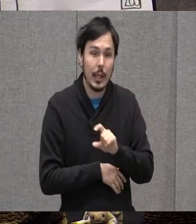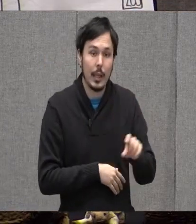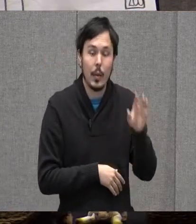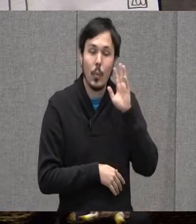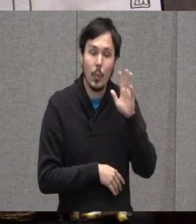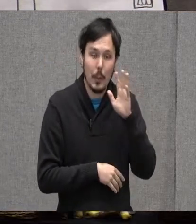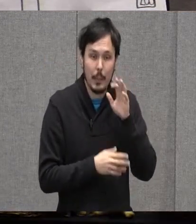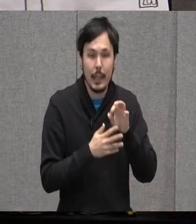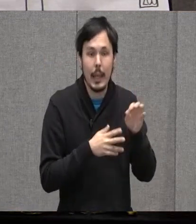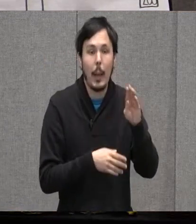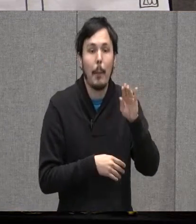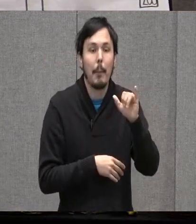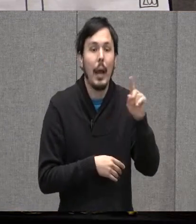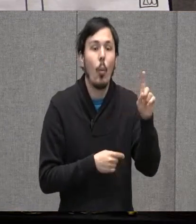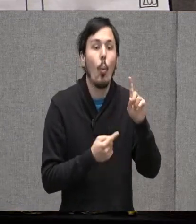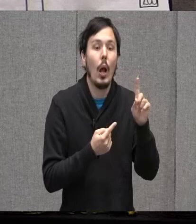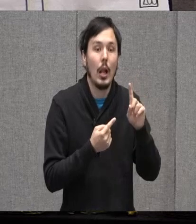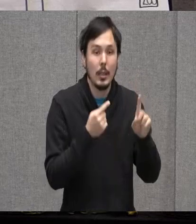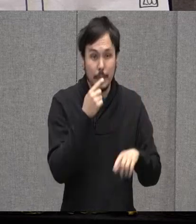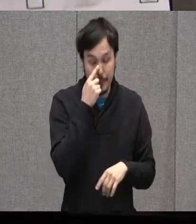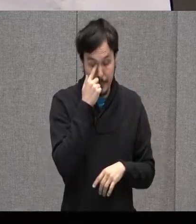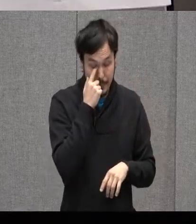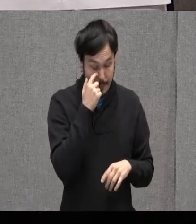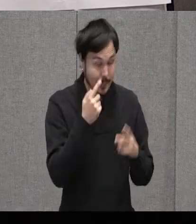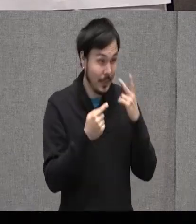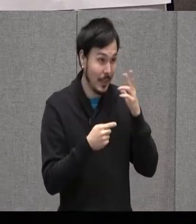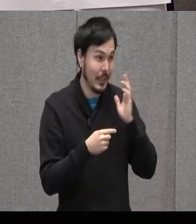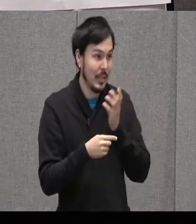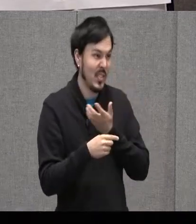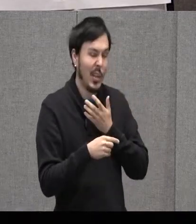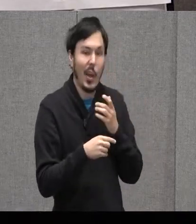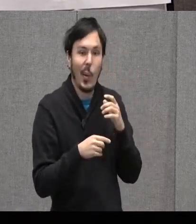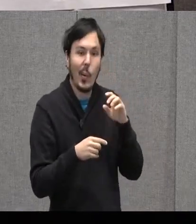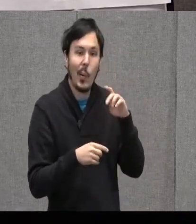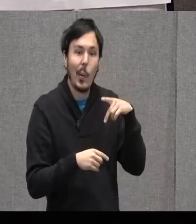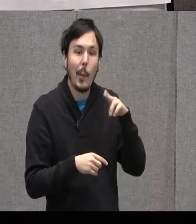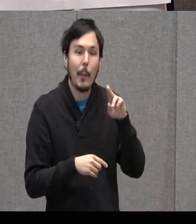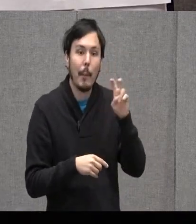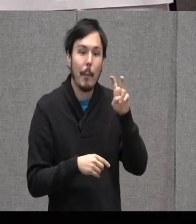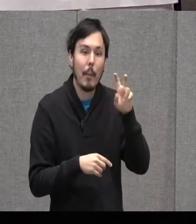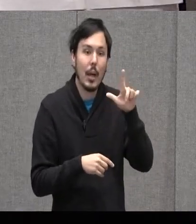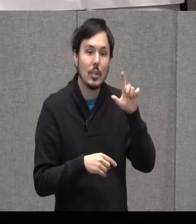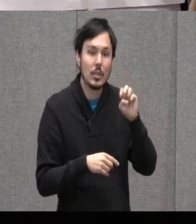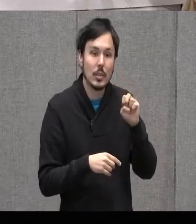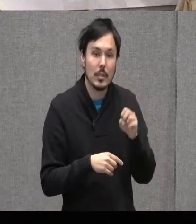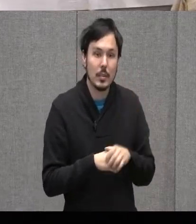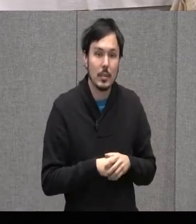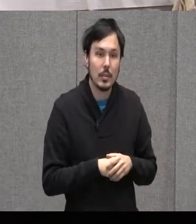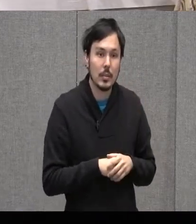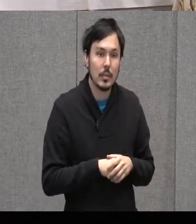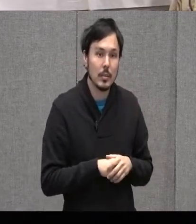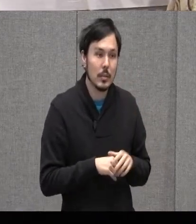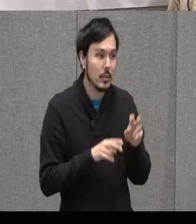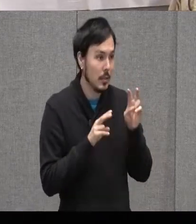what we have here. And I'm not gonna use orange 'cause it doesn't show up very well I don't think. I have 176 here.